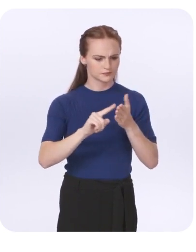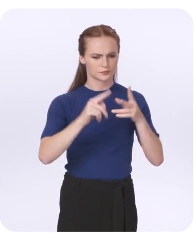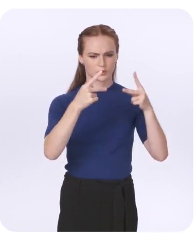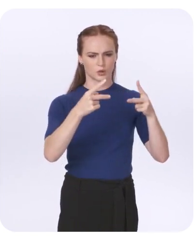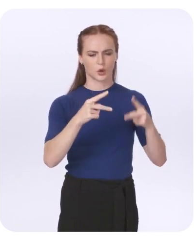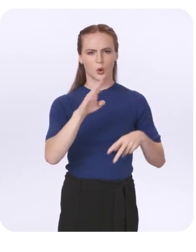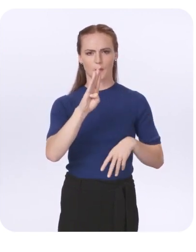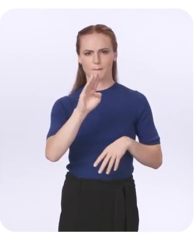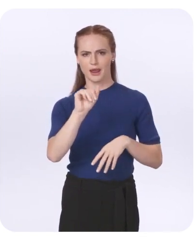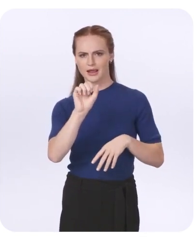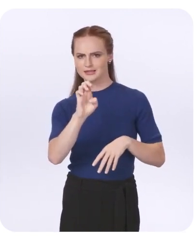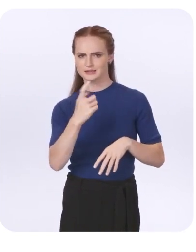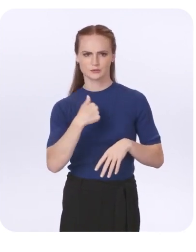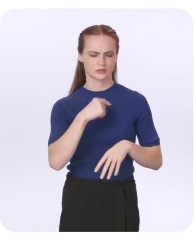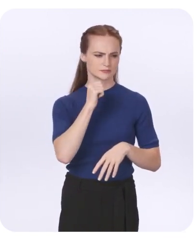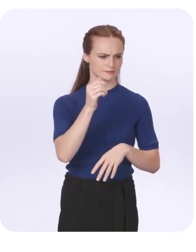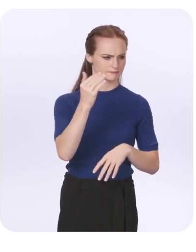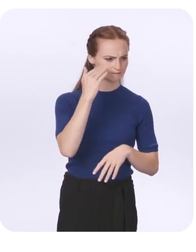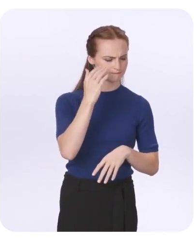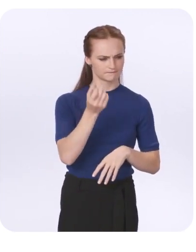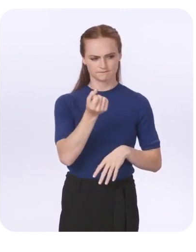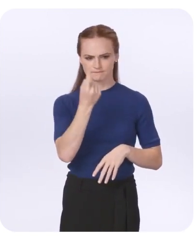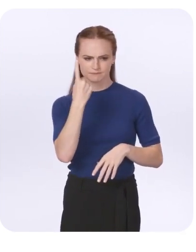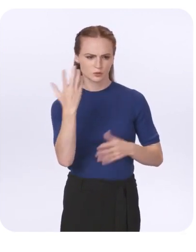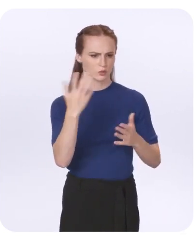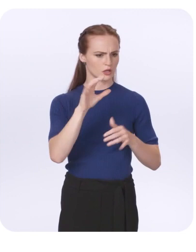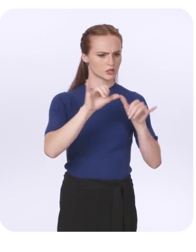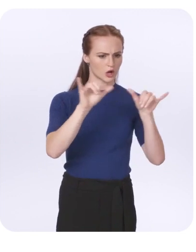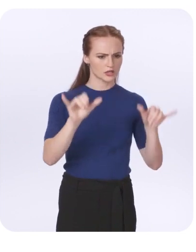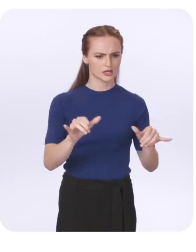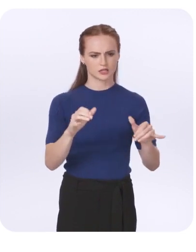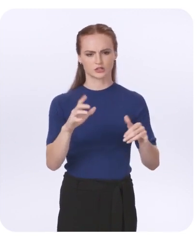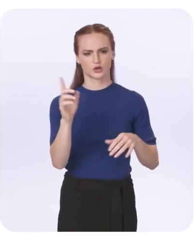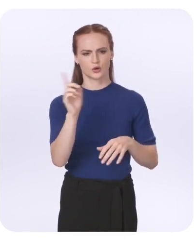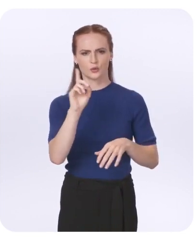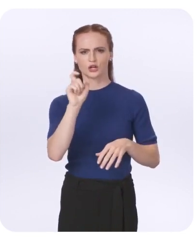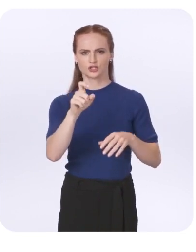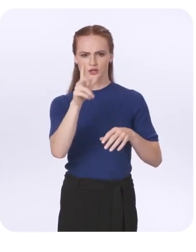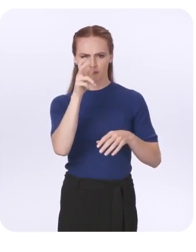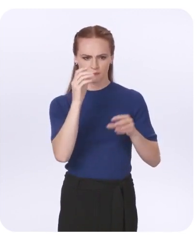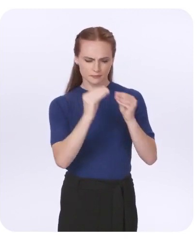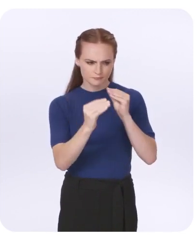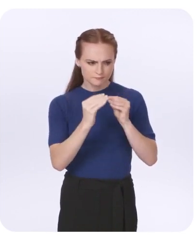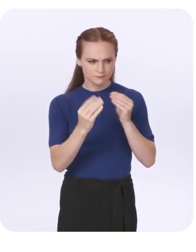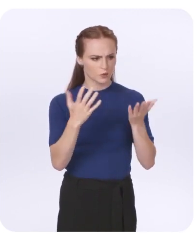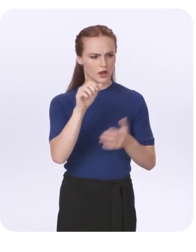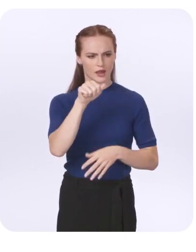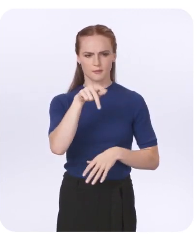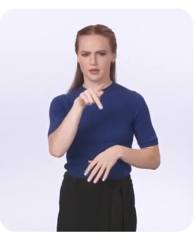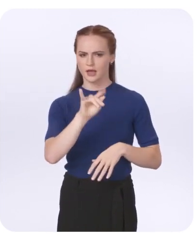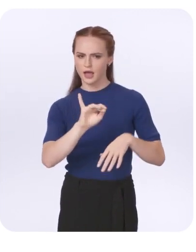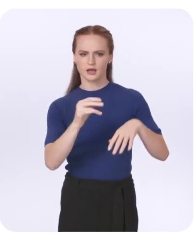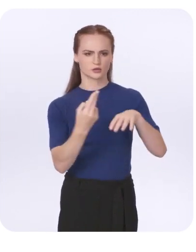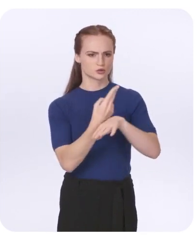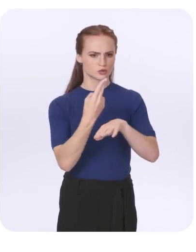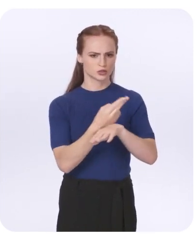What’s the architecture? Where should I be debugging? What API is being used? Who set up the library like this? In the meantime,